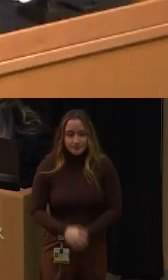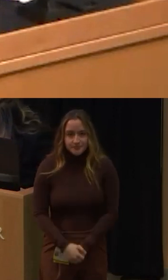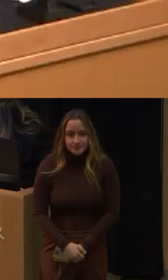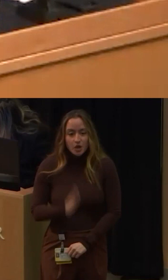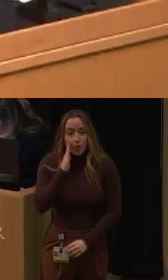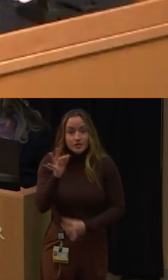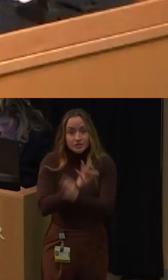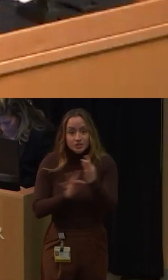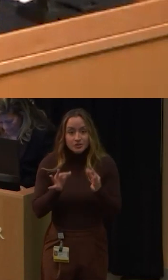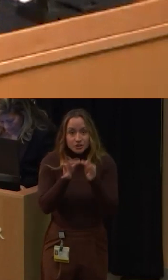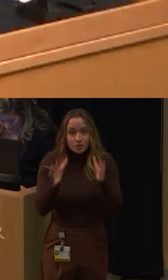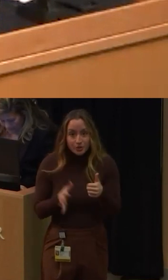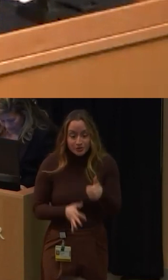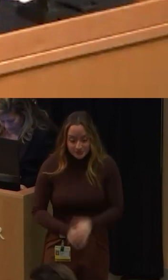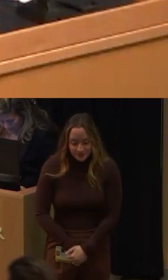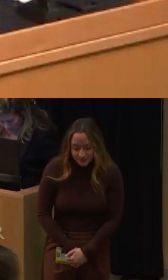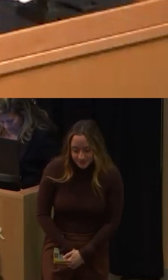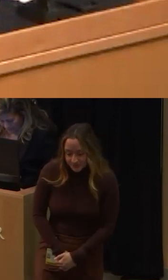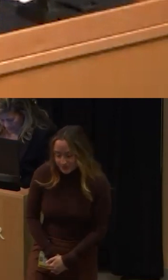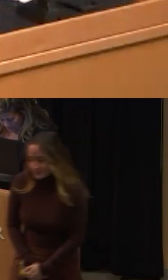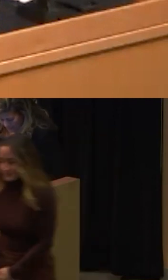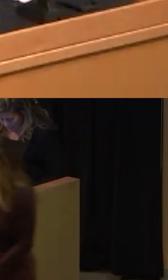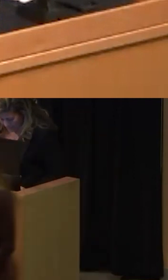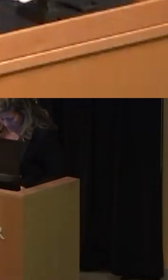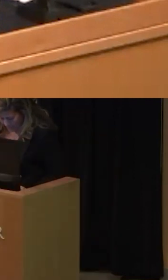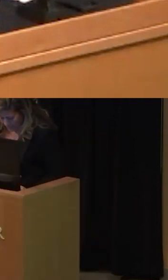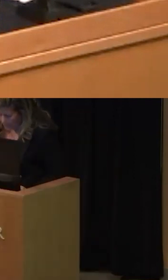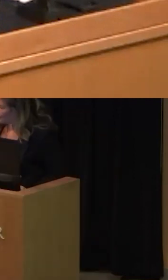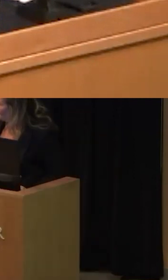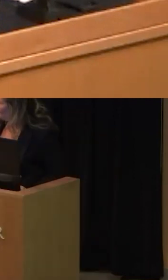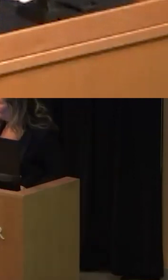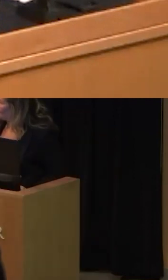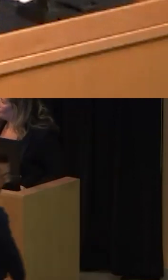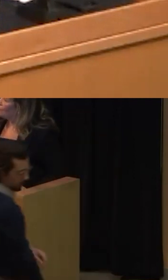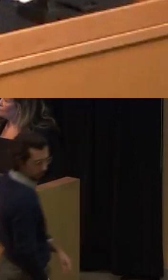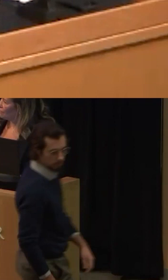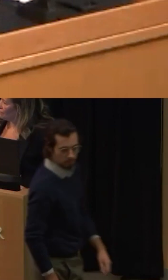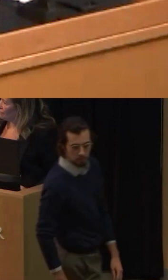Oh, good afternoon, everybody. I'd first like to give honor to Reverend John Walker to our recent ancestor